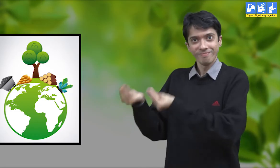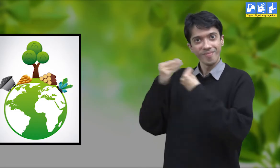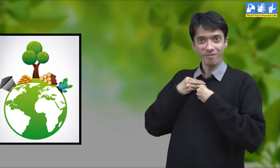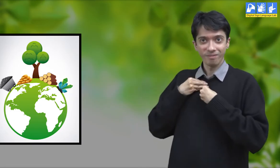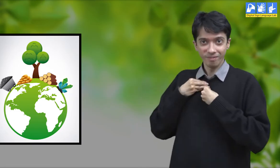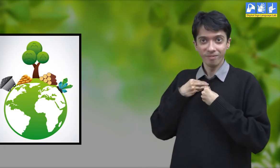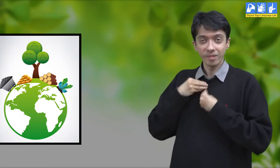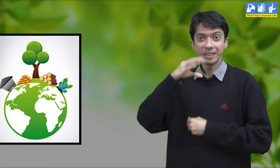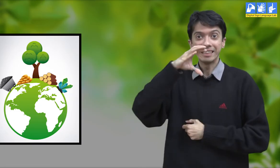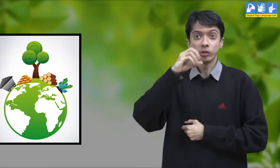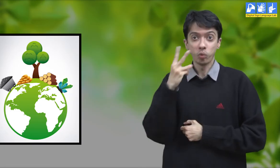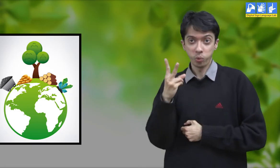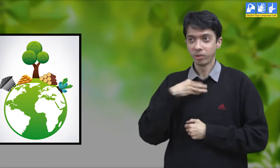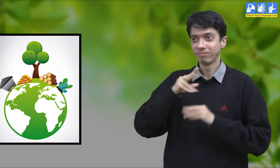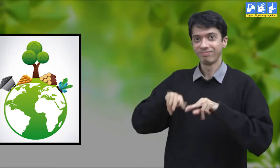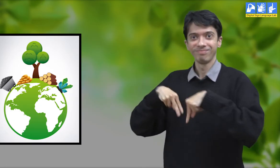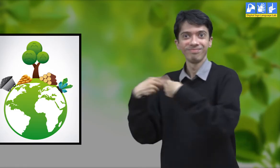We get oxygen from the trees.